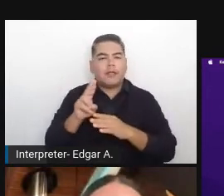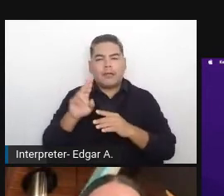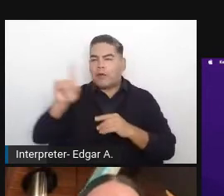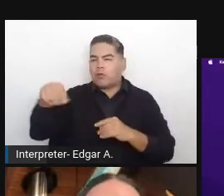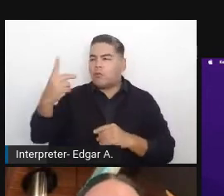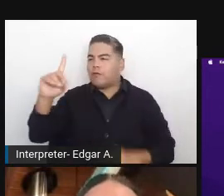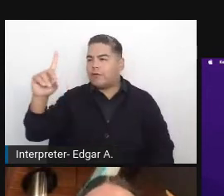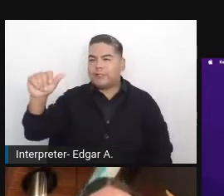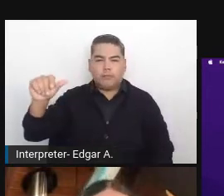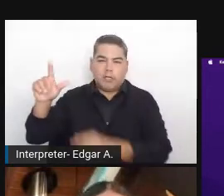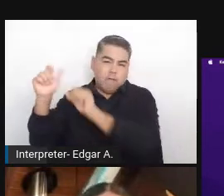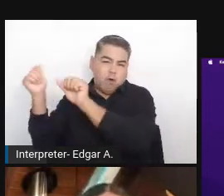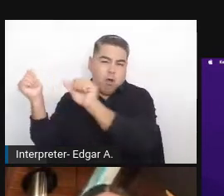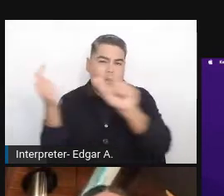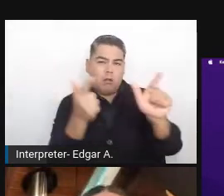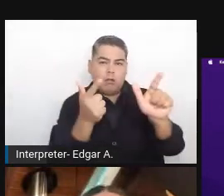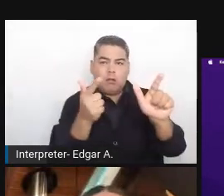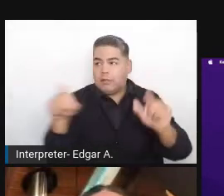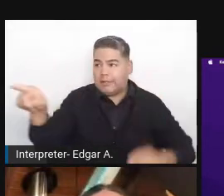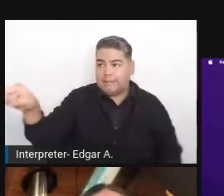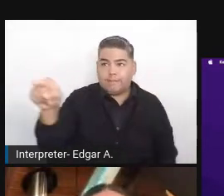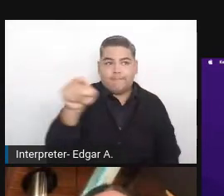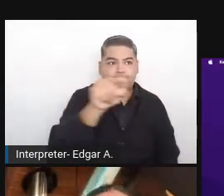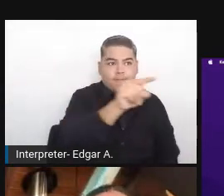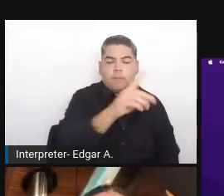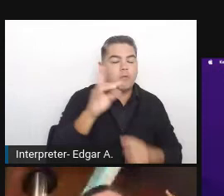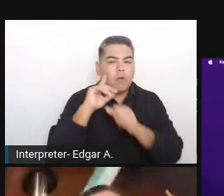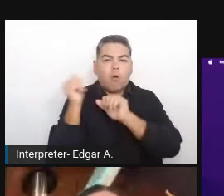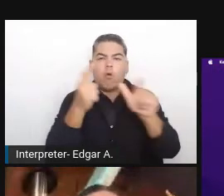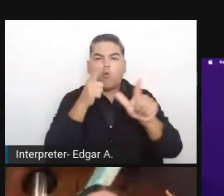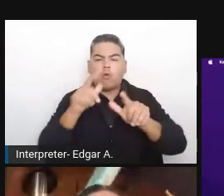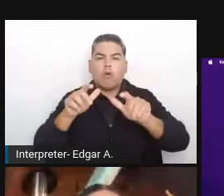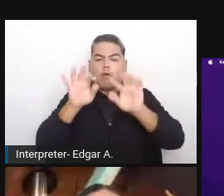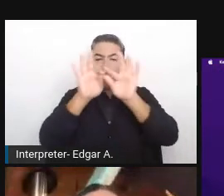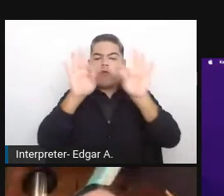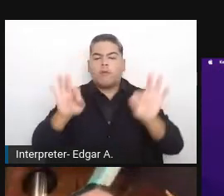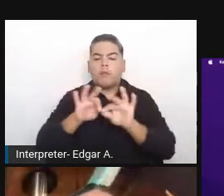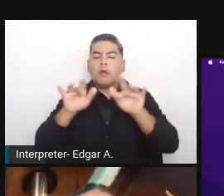but for all of your users. Accessibility and usability are very closely linked together,